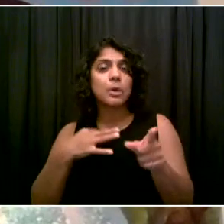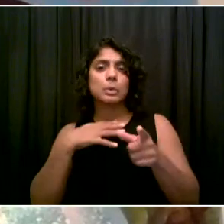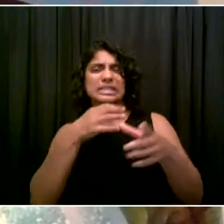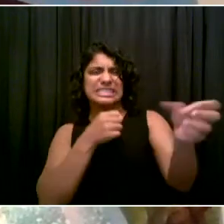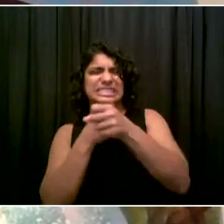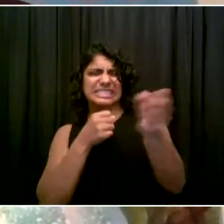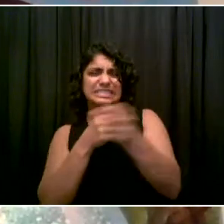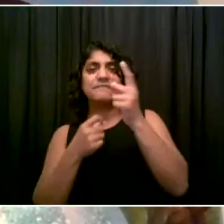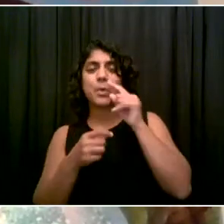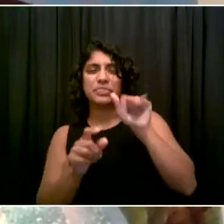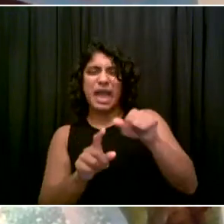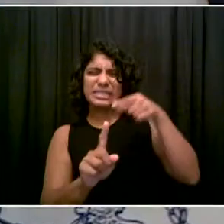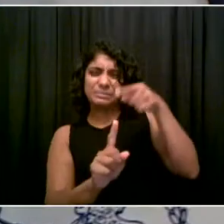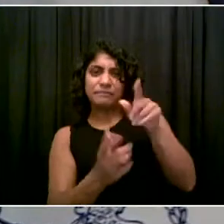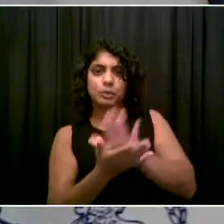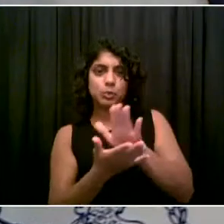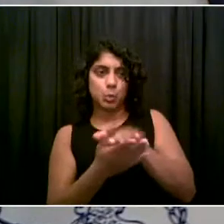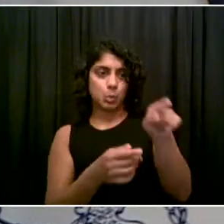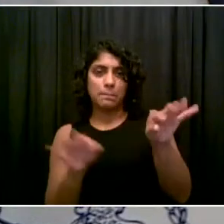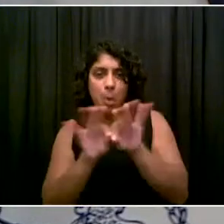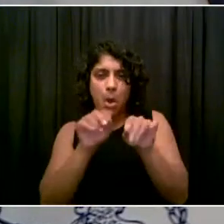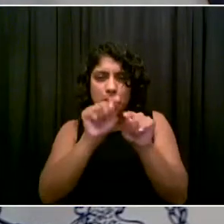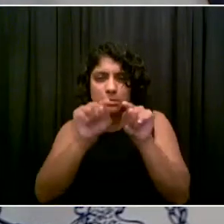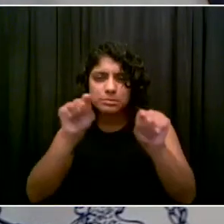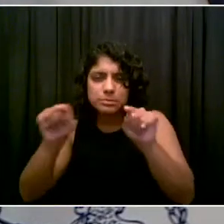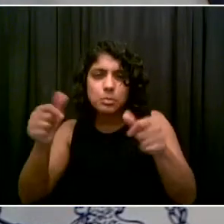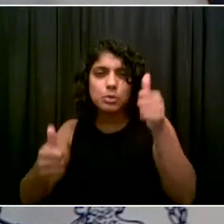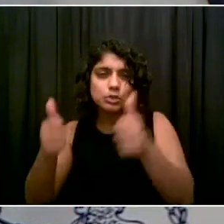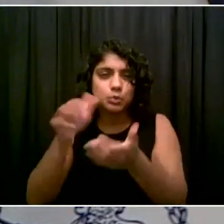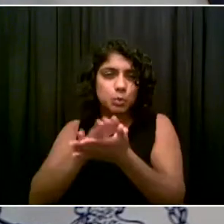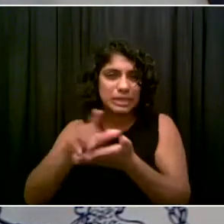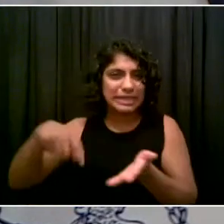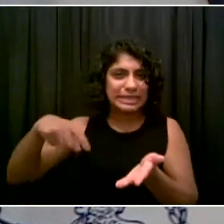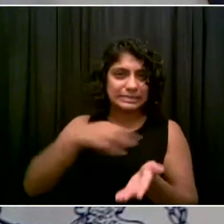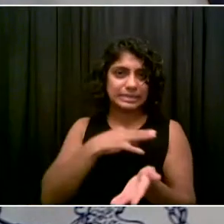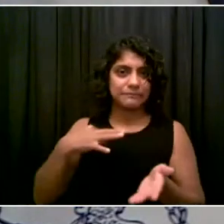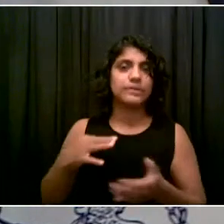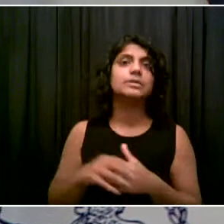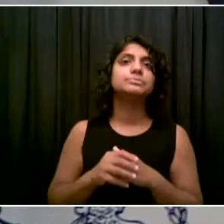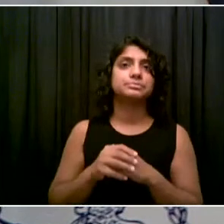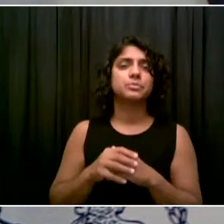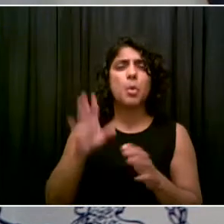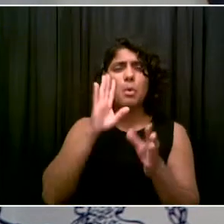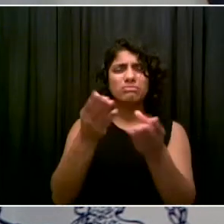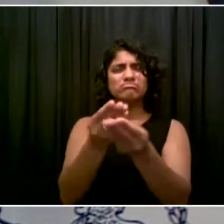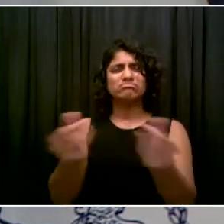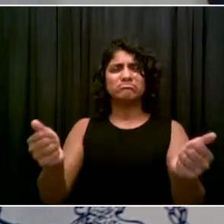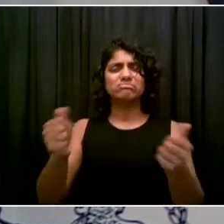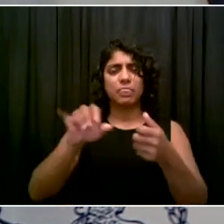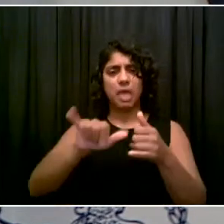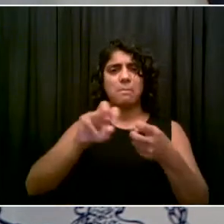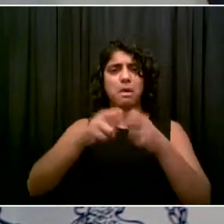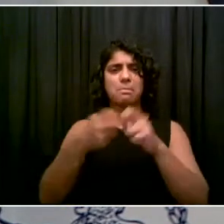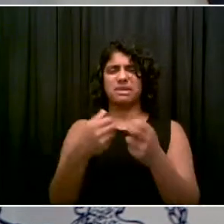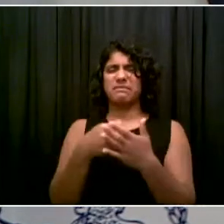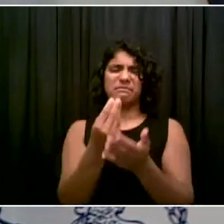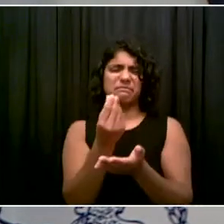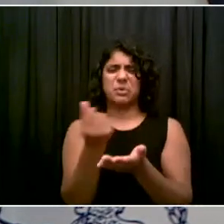WITH THAT WE ARE STILL FINALIZING AS WE ADD ADDITIONAL SEATS BUT THE GOAL IS